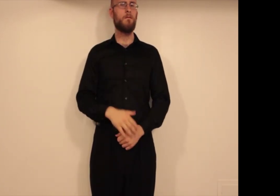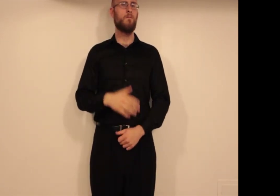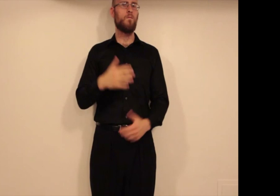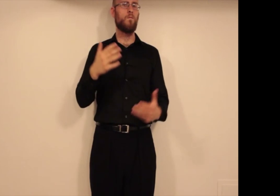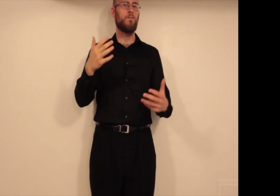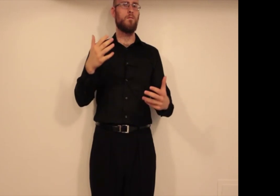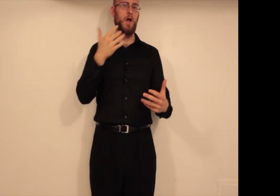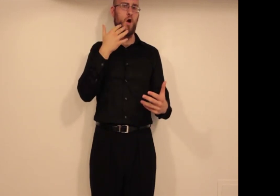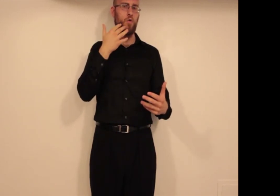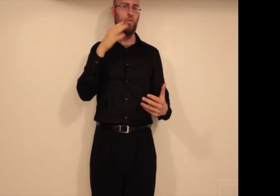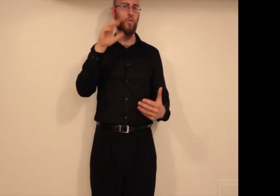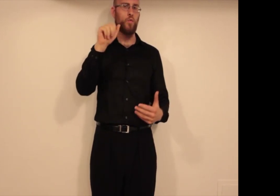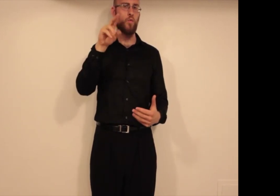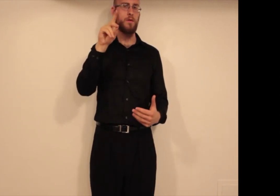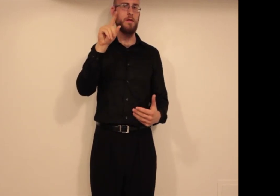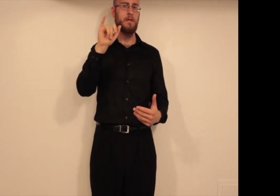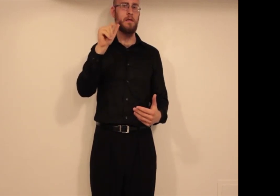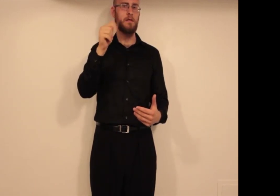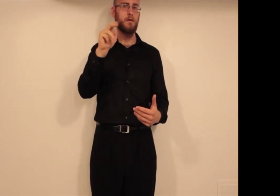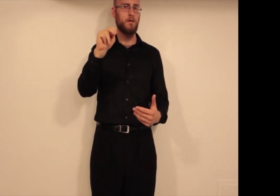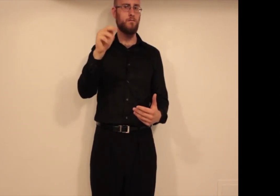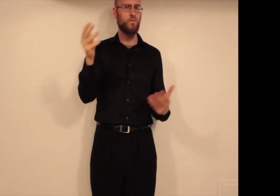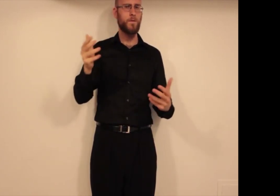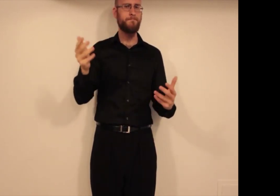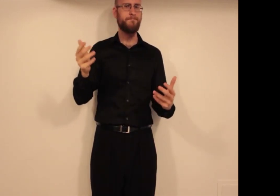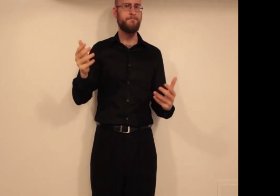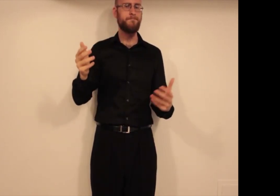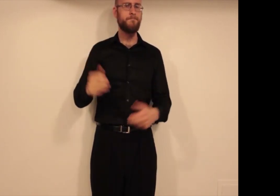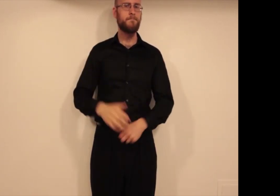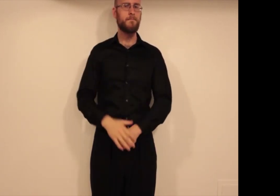What color was your cardigan?